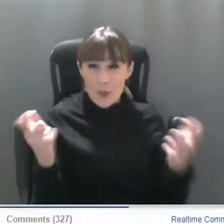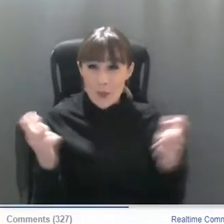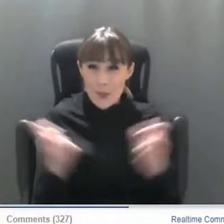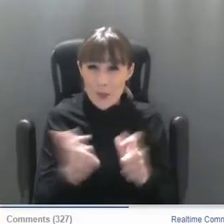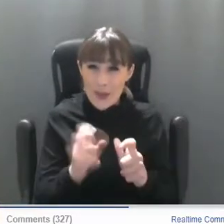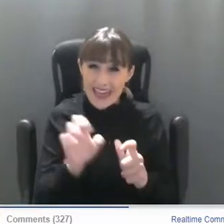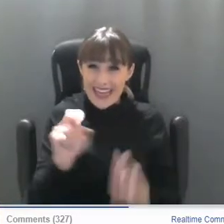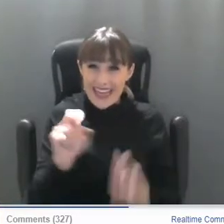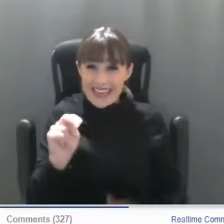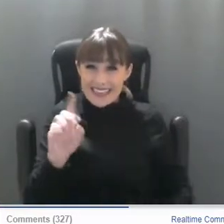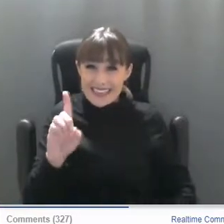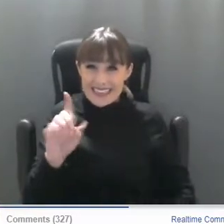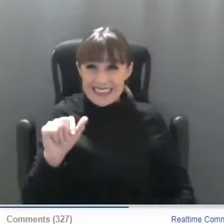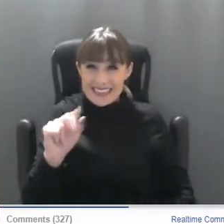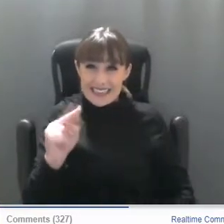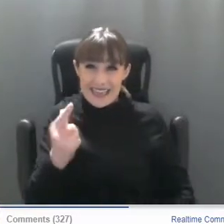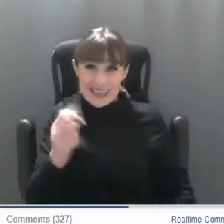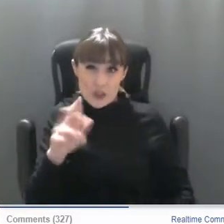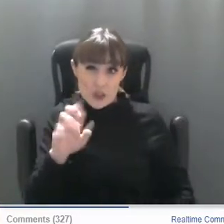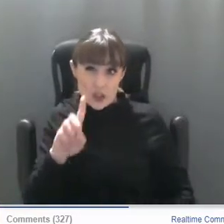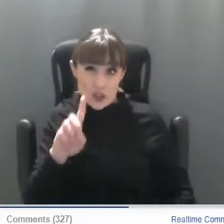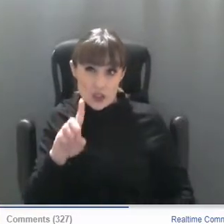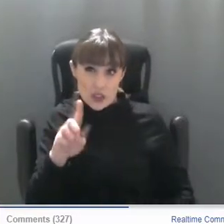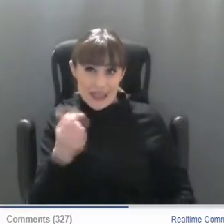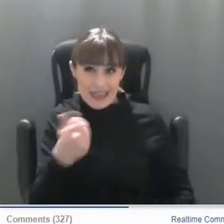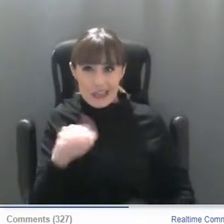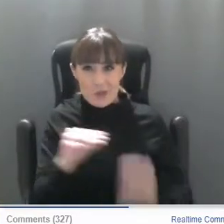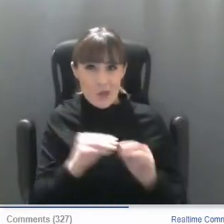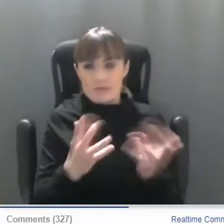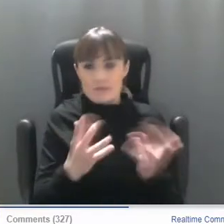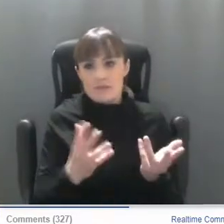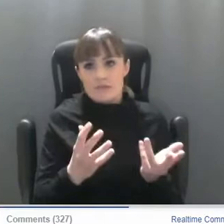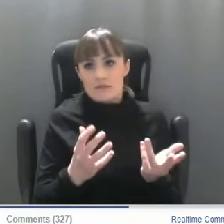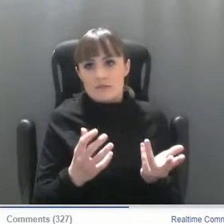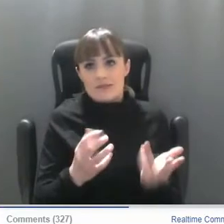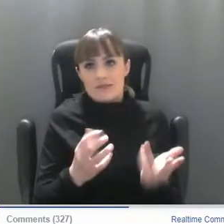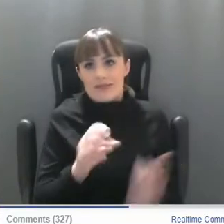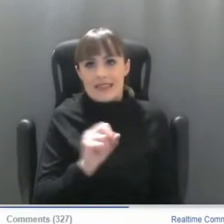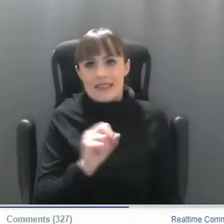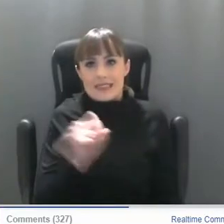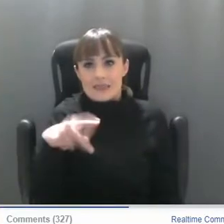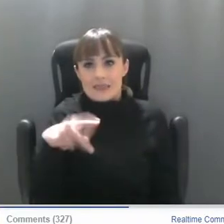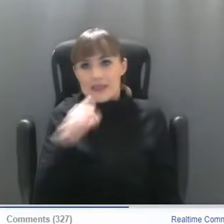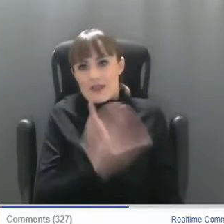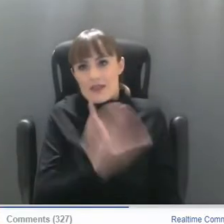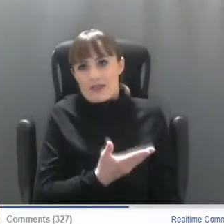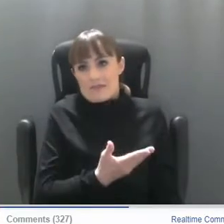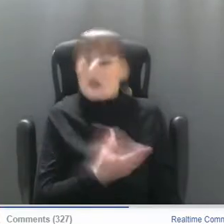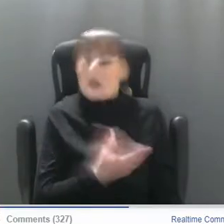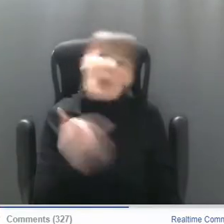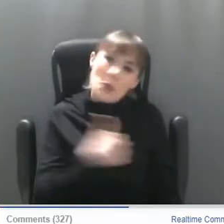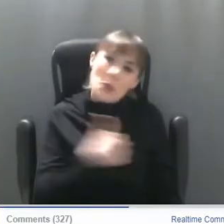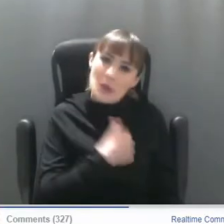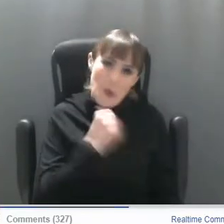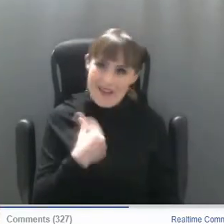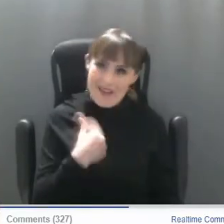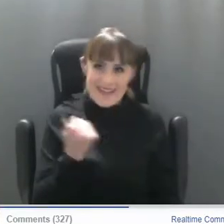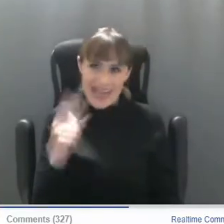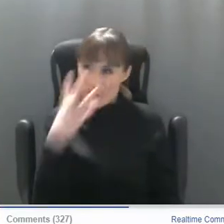been nowhere for us to get a wolf. So we had to kind of get out of the- out of wolves for a little bit, which is always a bummer. Hey you guys, thank you so much